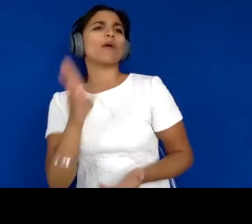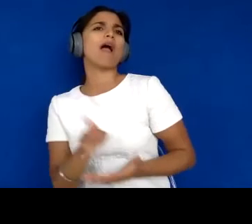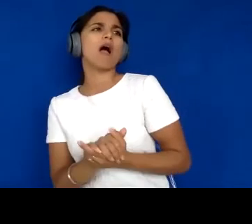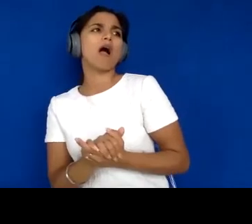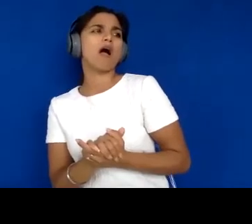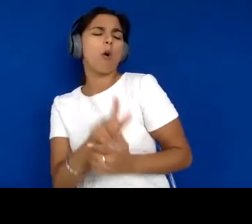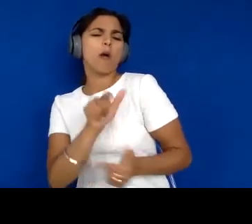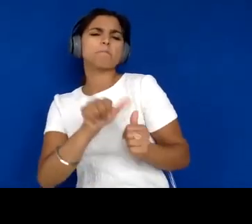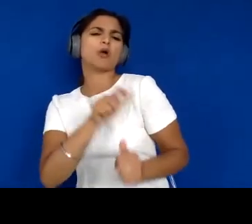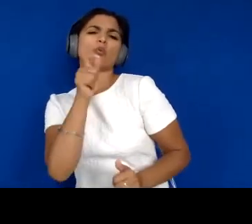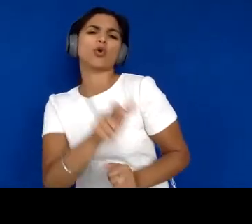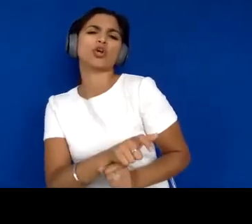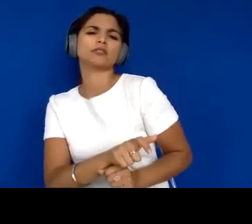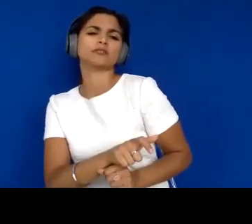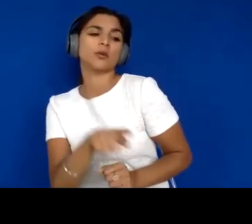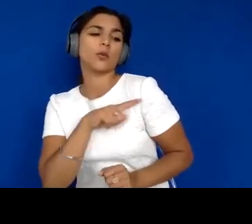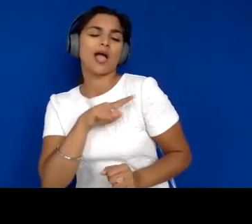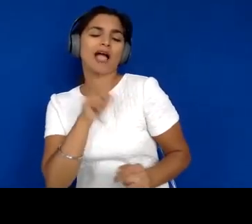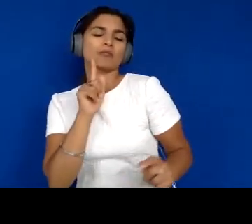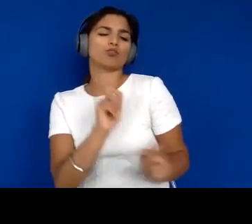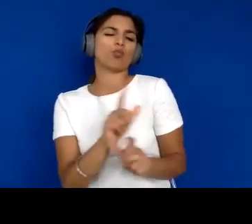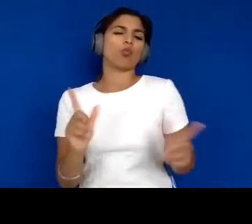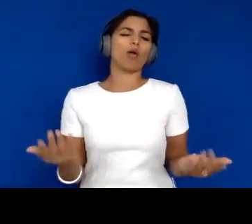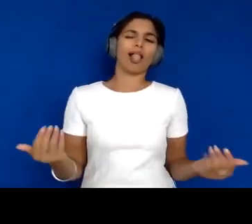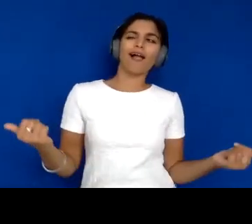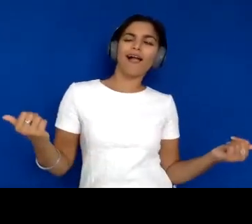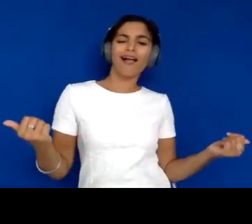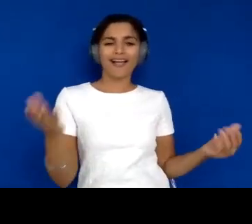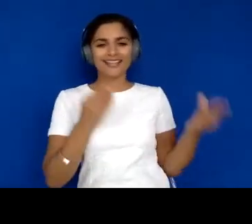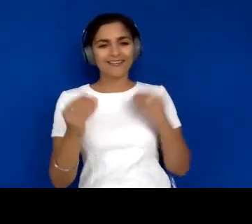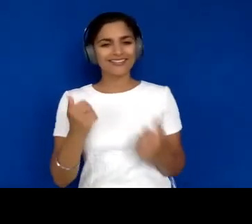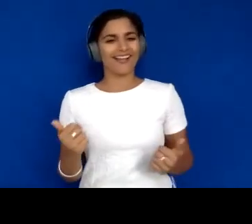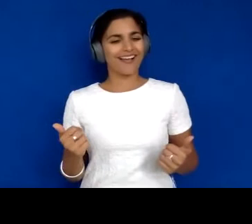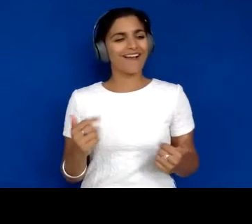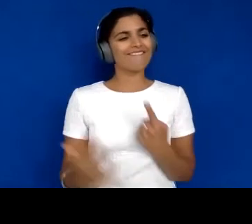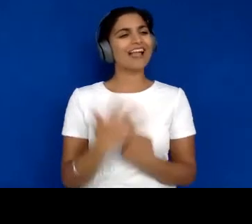languages always ready to find more fashionable what is that if it is